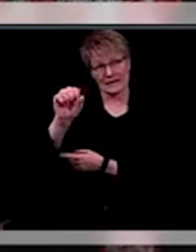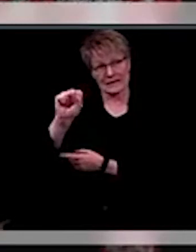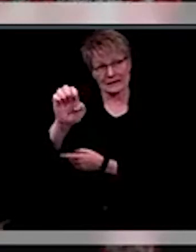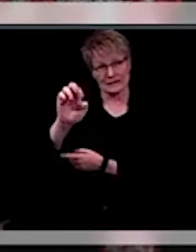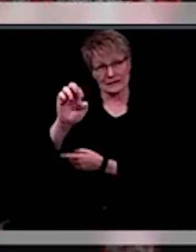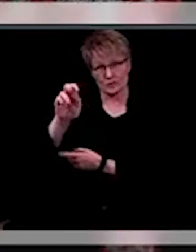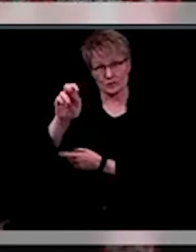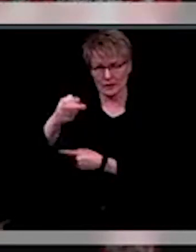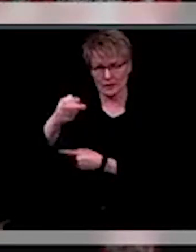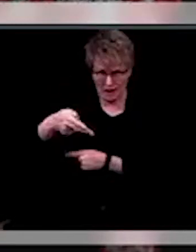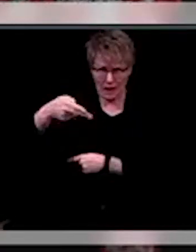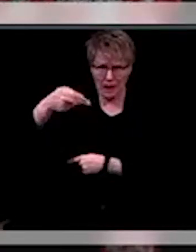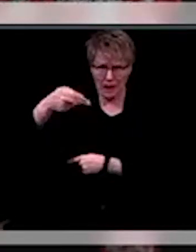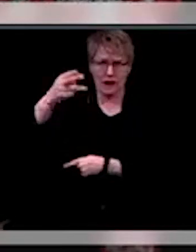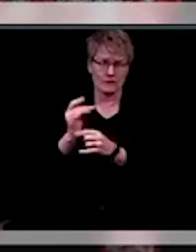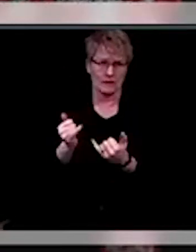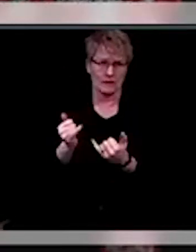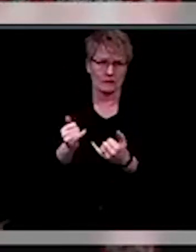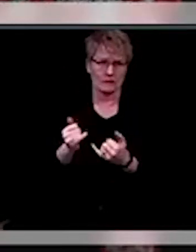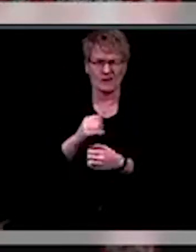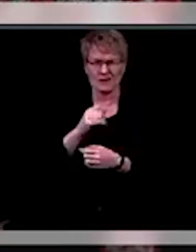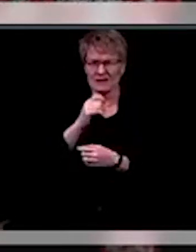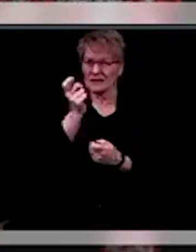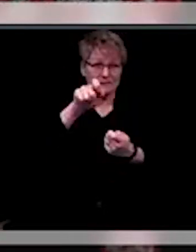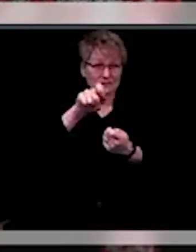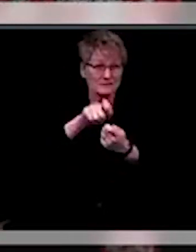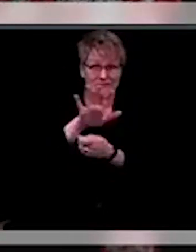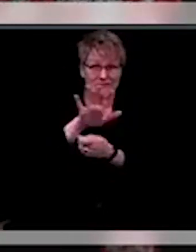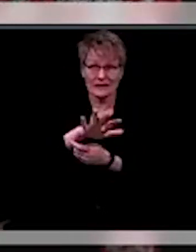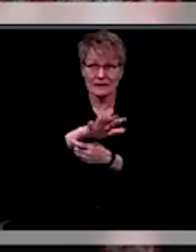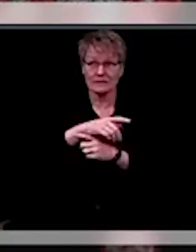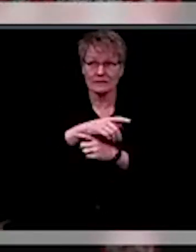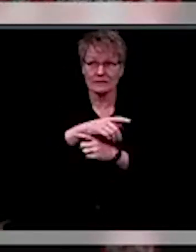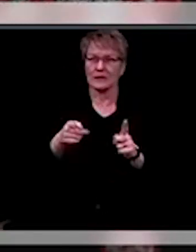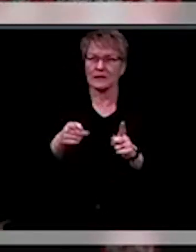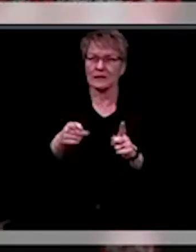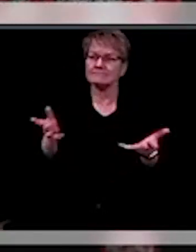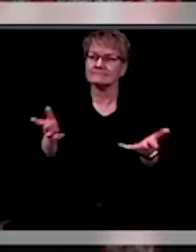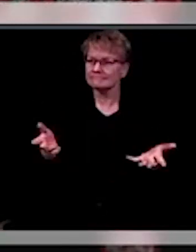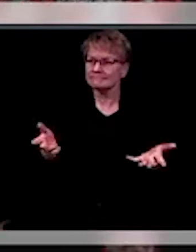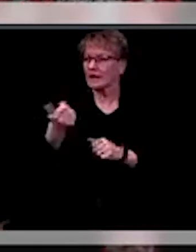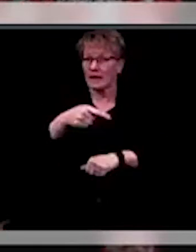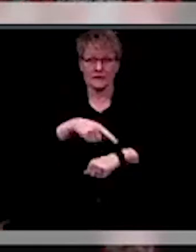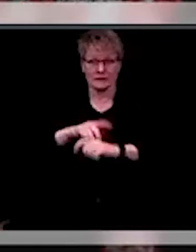community that we can say. It's wherever you go where there are people who are in close proximity